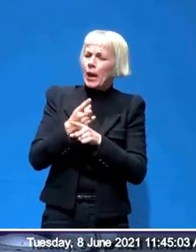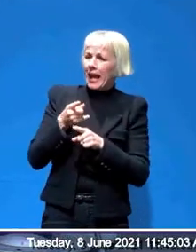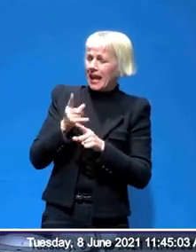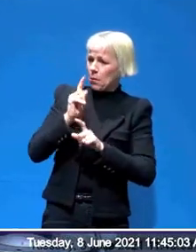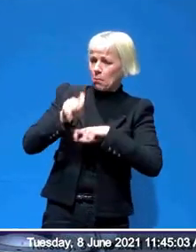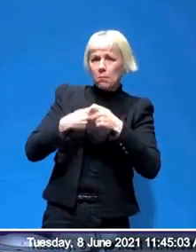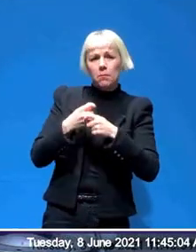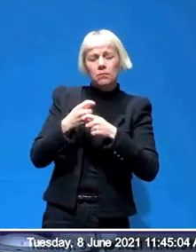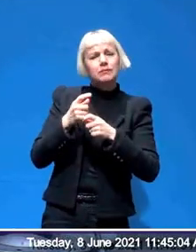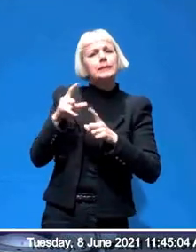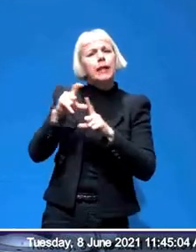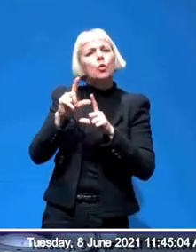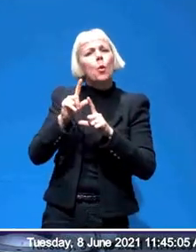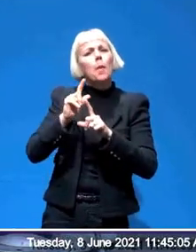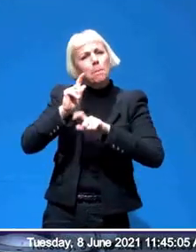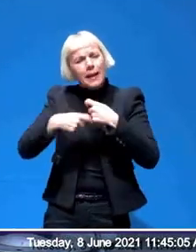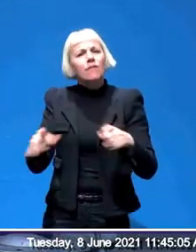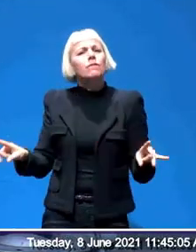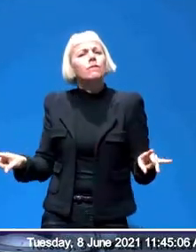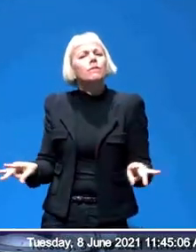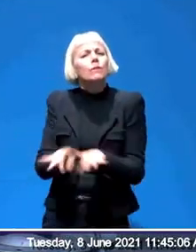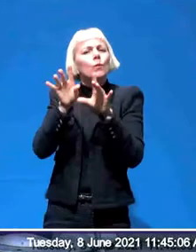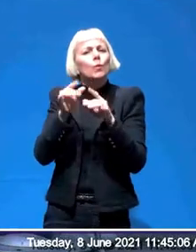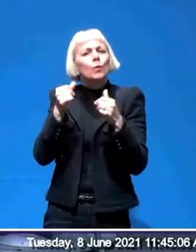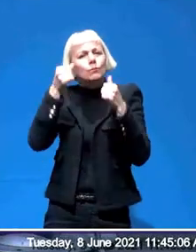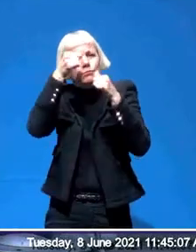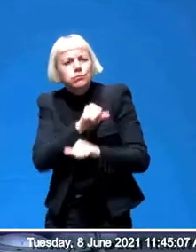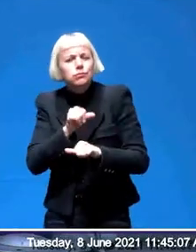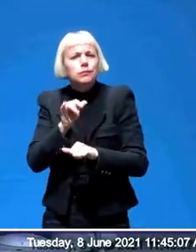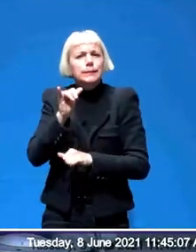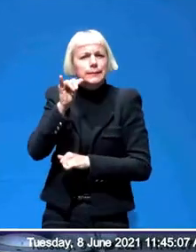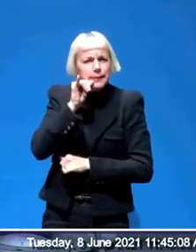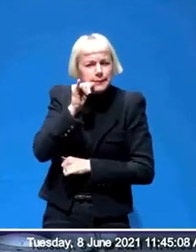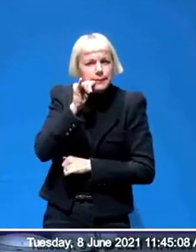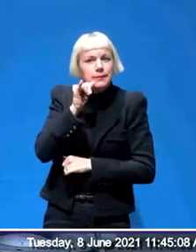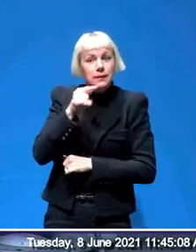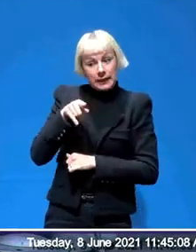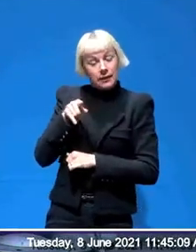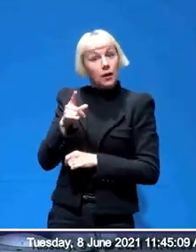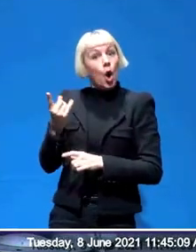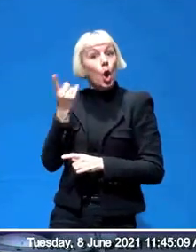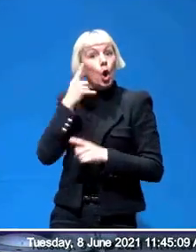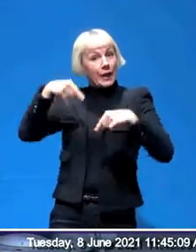The Royal Commissioners have heard a little bit about the experience of people with intellectual disability visiting